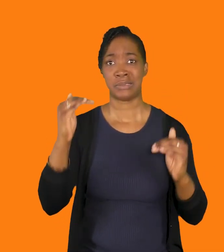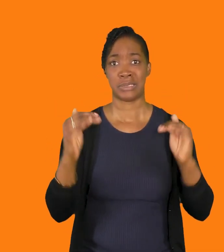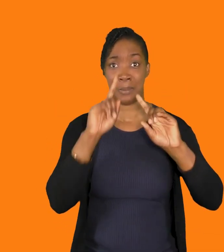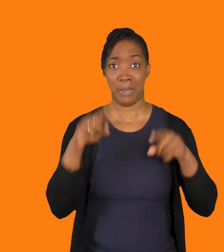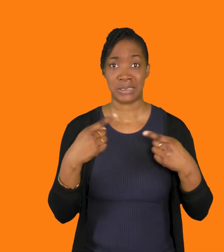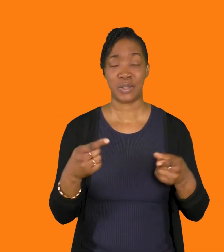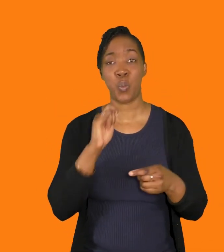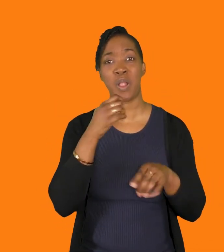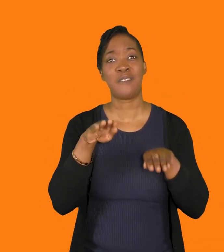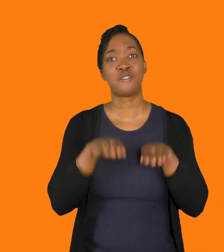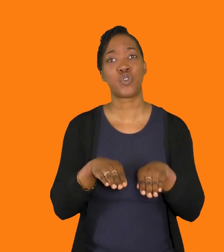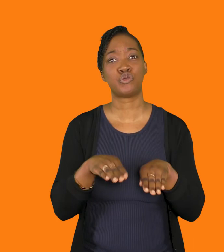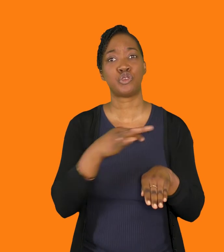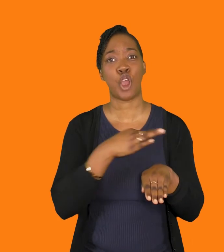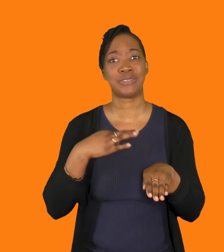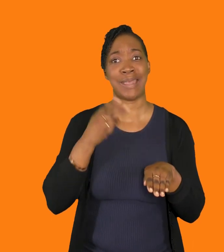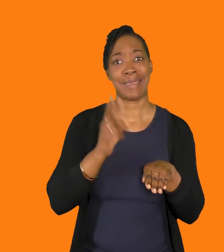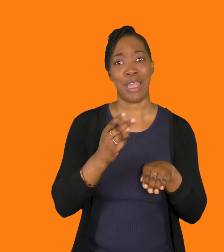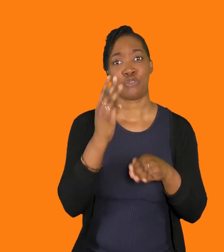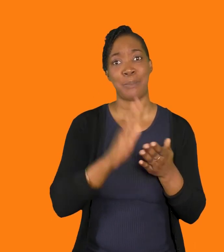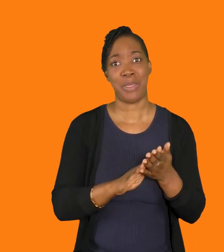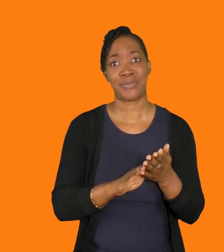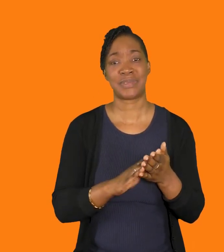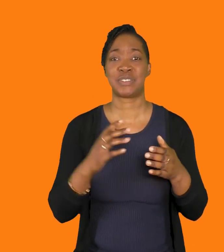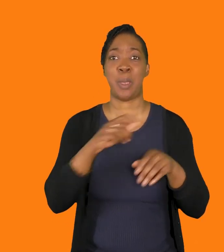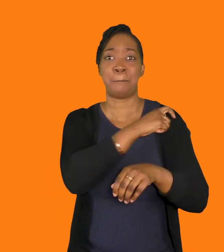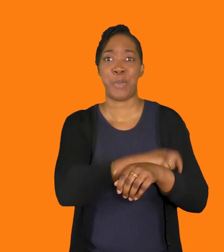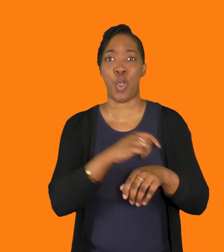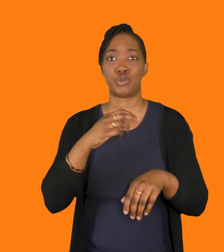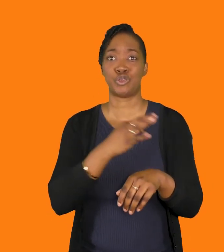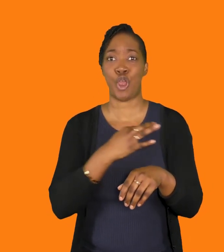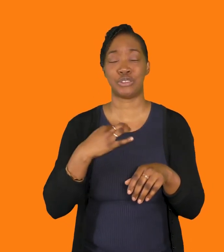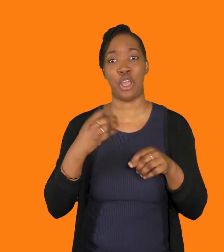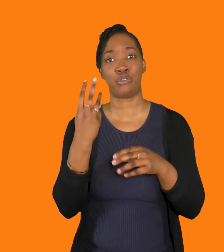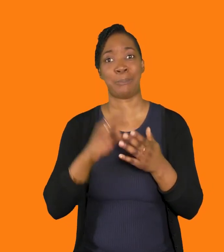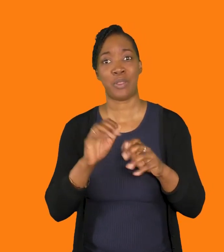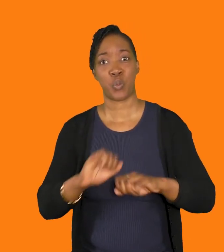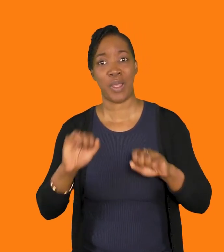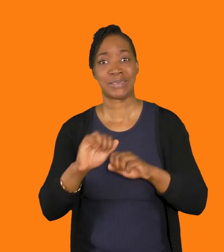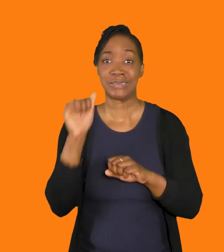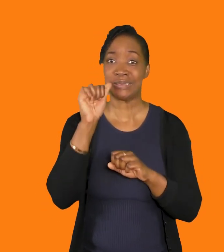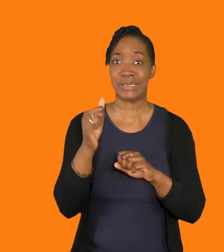I see the chiropodist again in three to six months, the osteopath I’ll wait three months for, the dentist I saw in November.